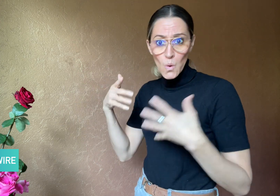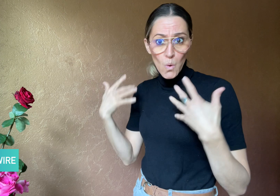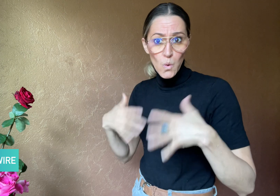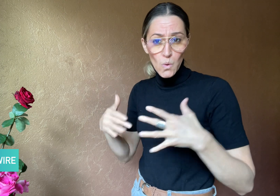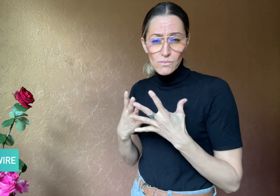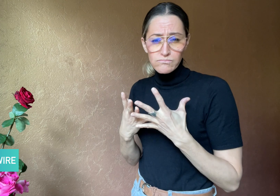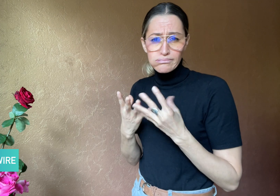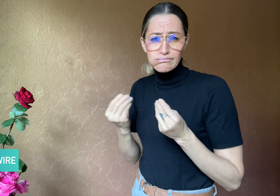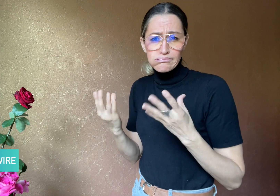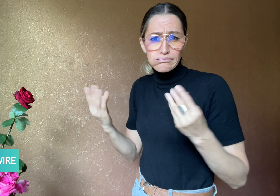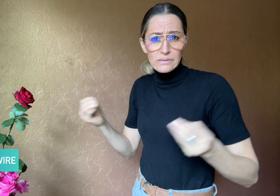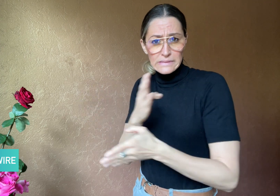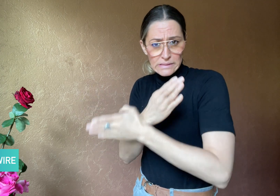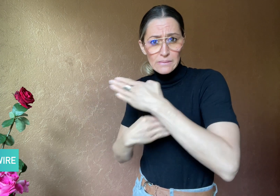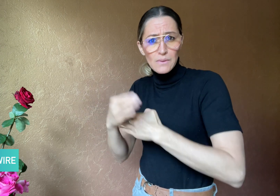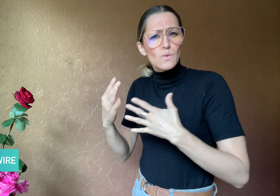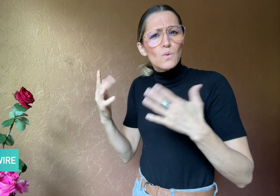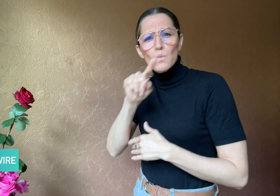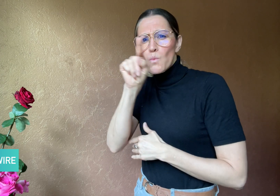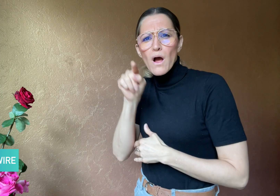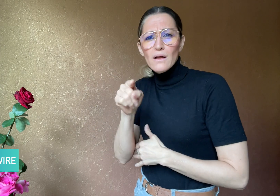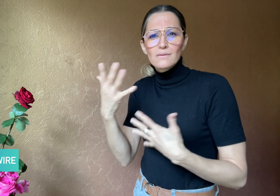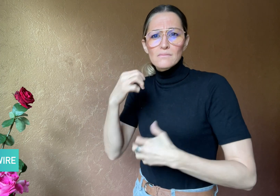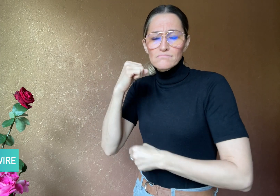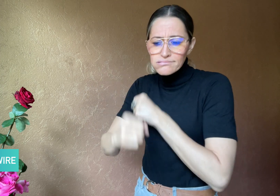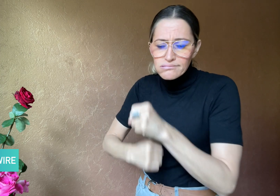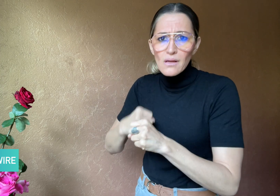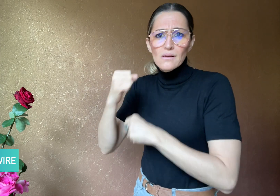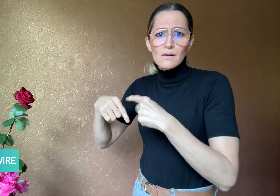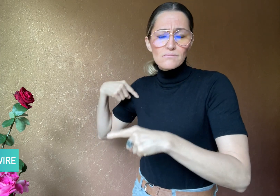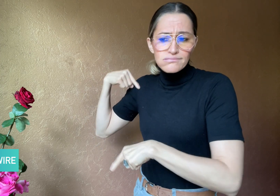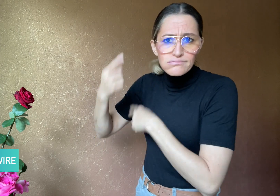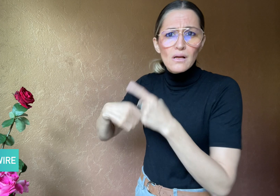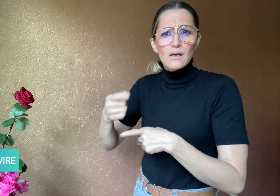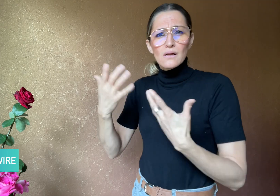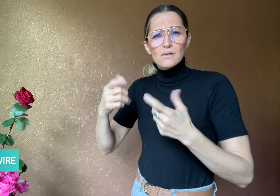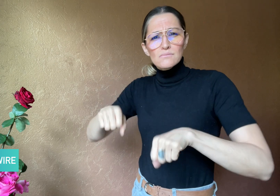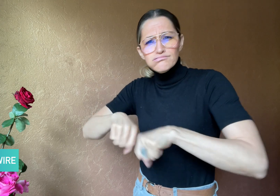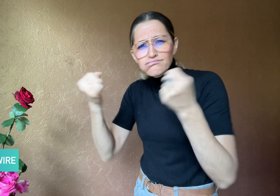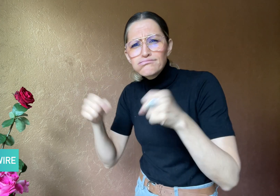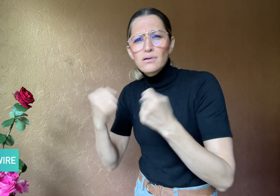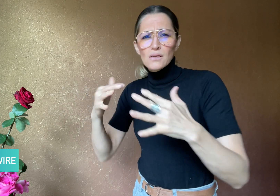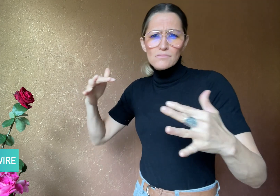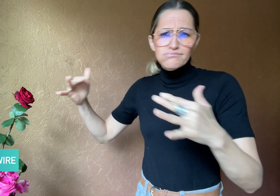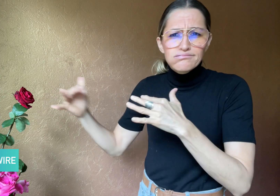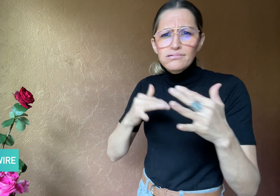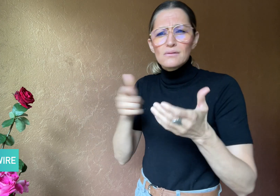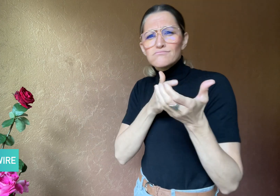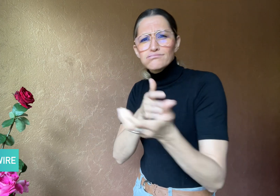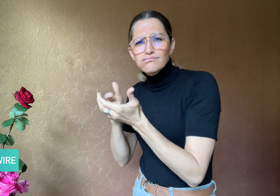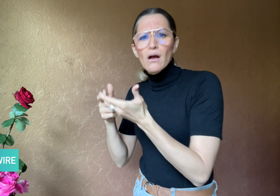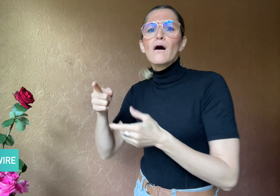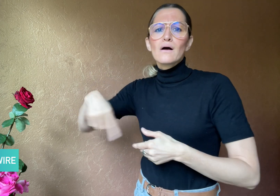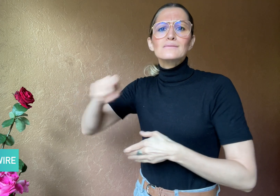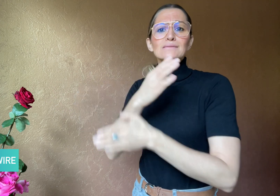of violence and war, the government has failed